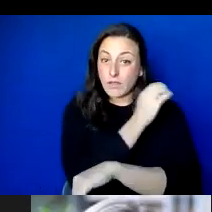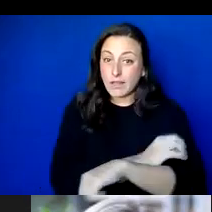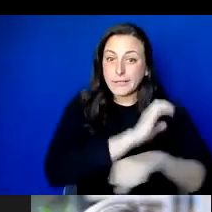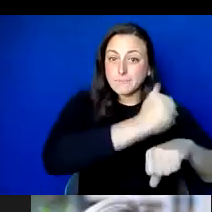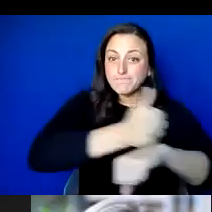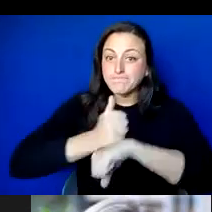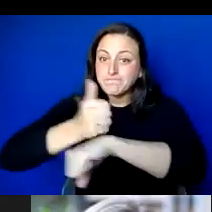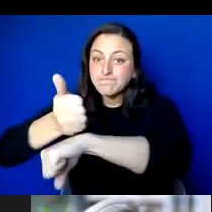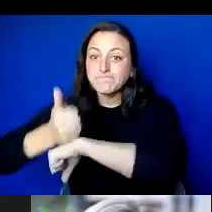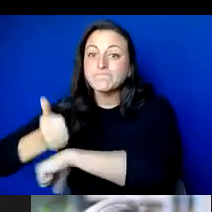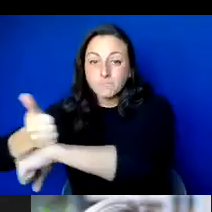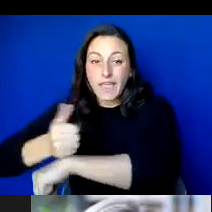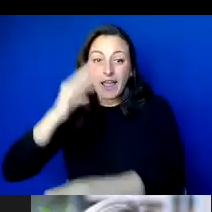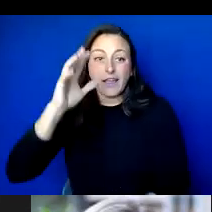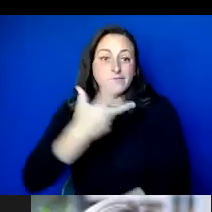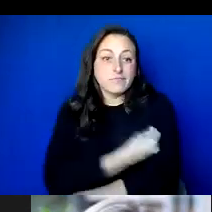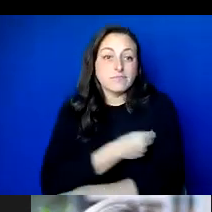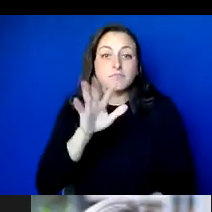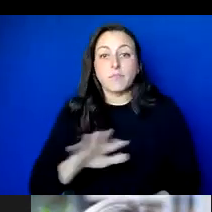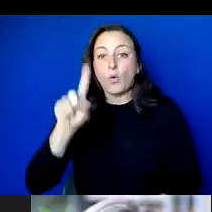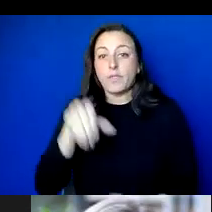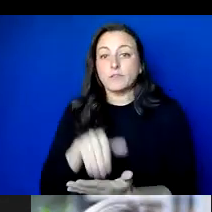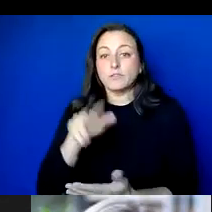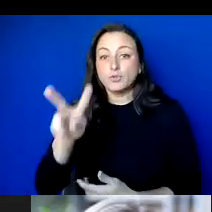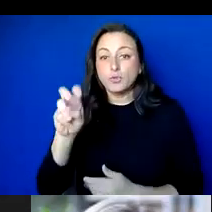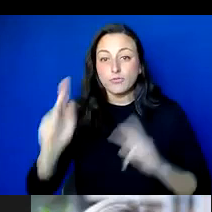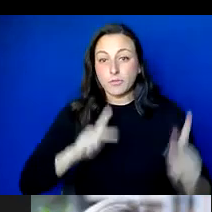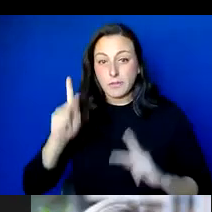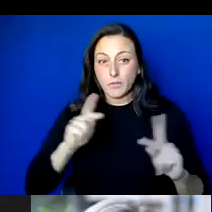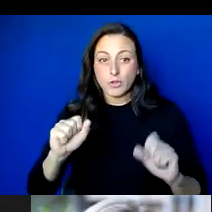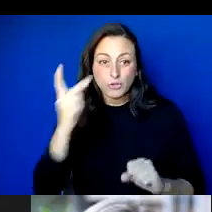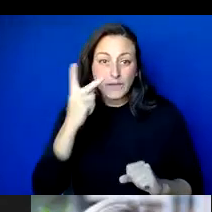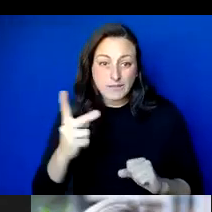vaccinated approximately 1200 people, so 1200 doses. You see them listed there. Then we